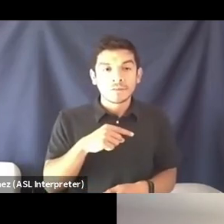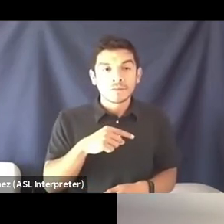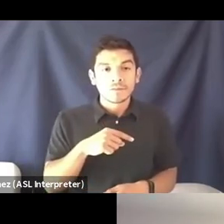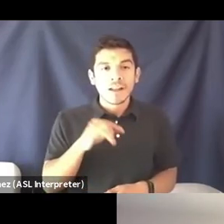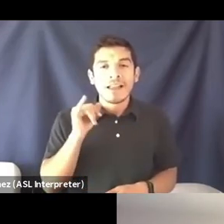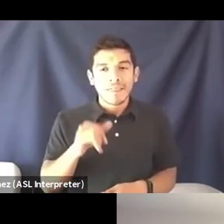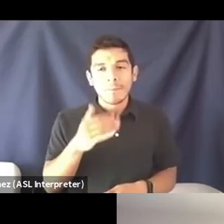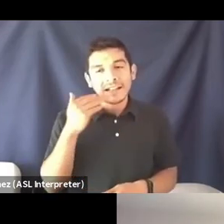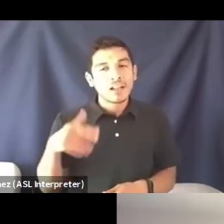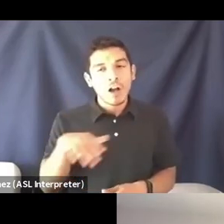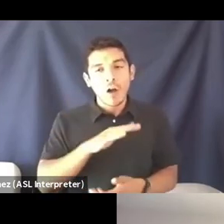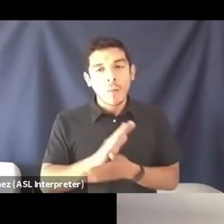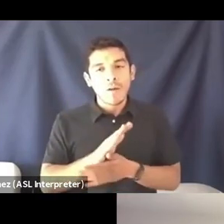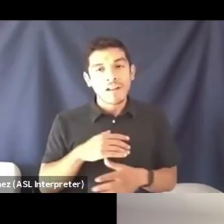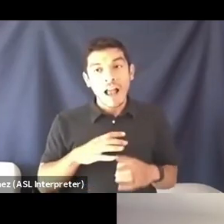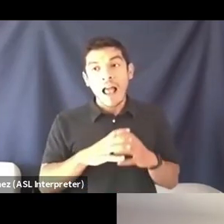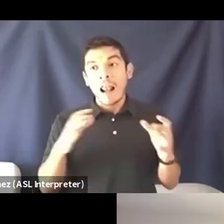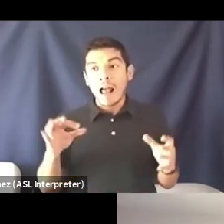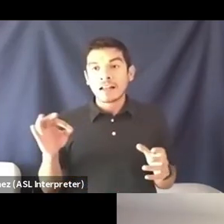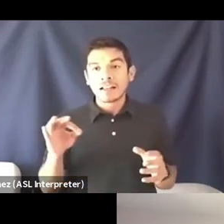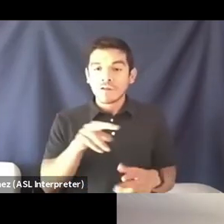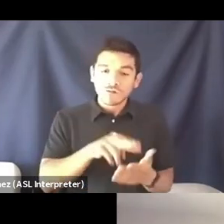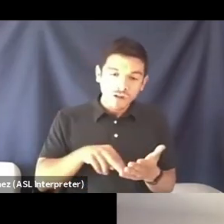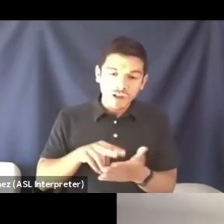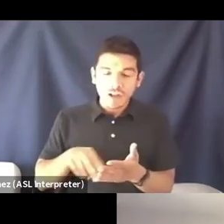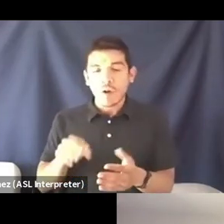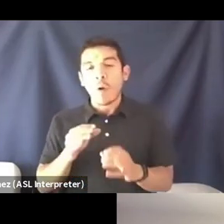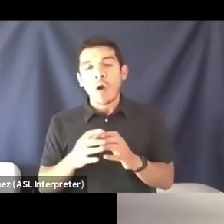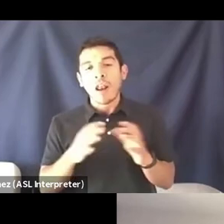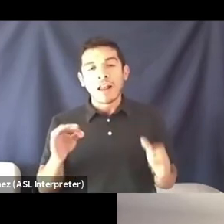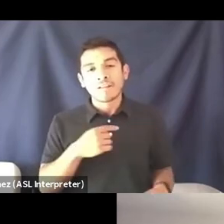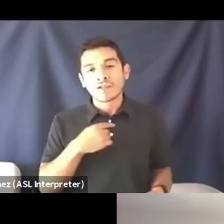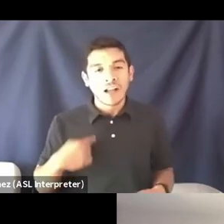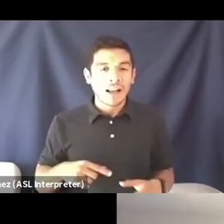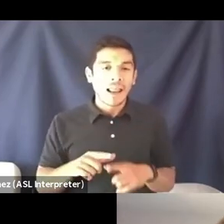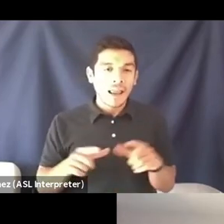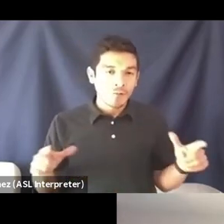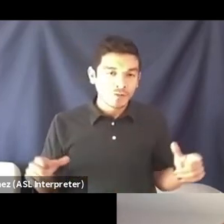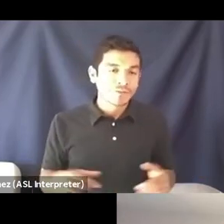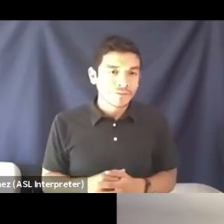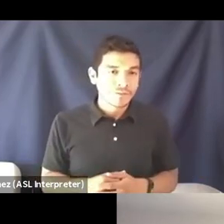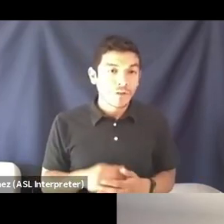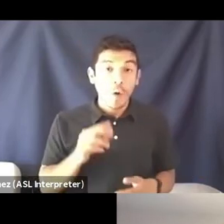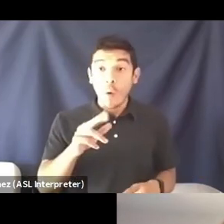that has lots of subtitles or the Chinese language. Or not enough true crime.